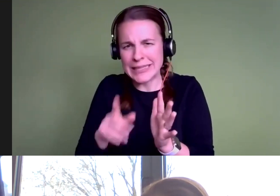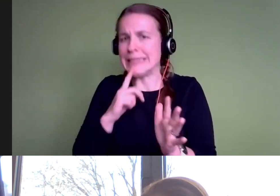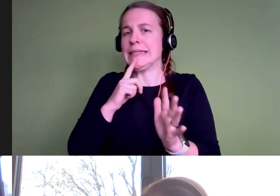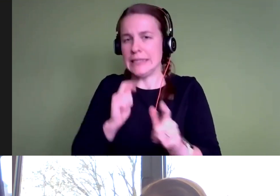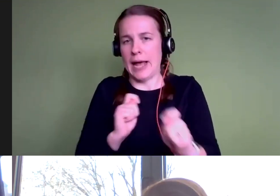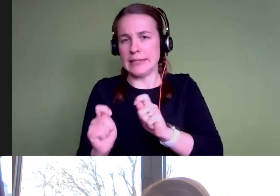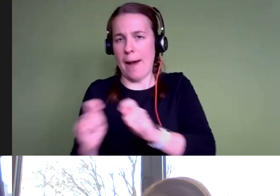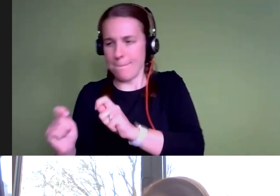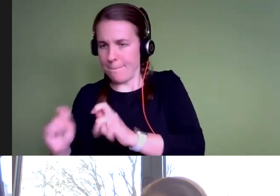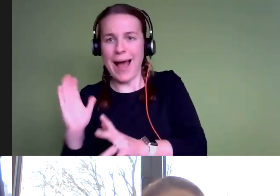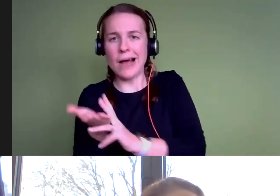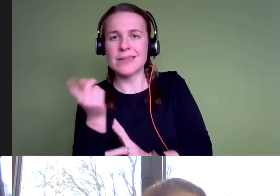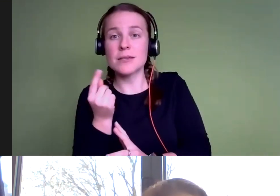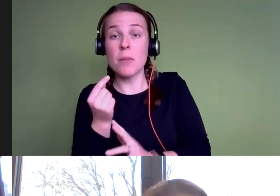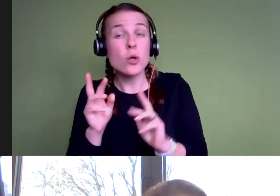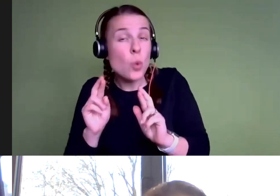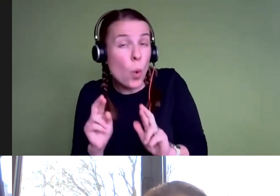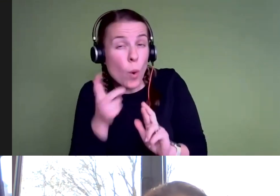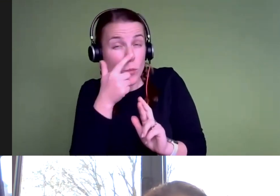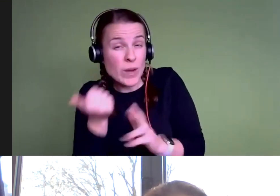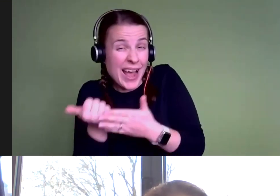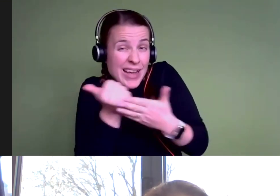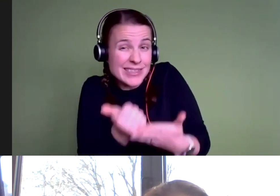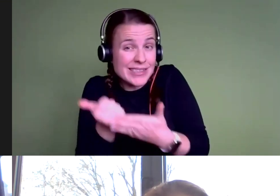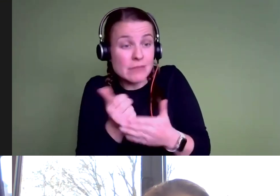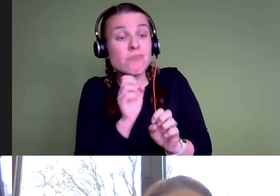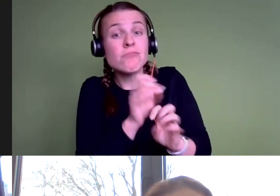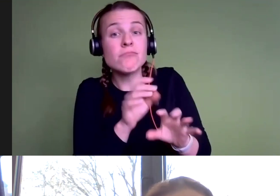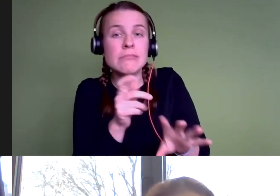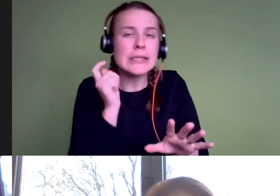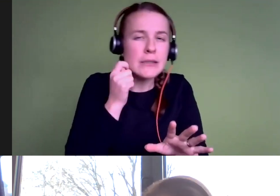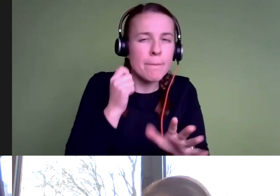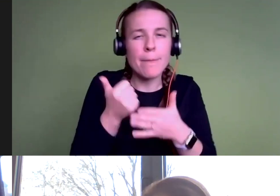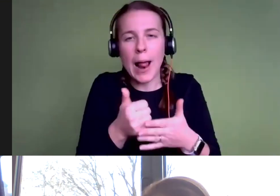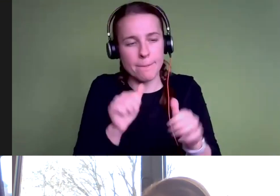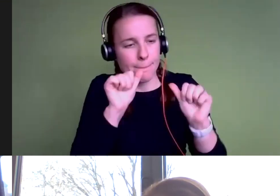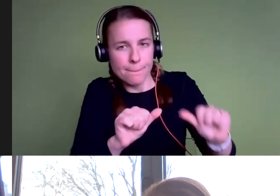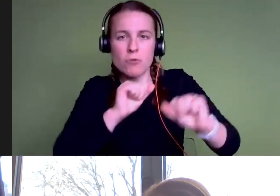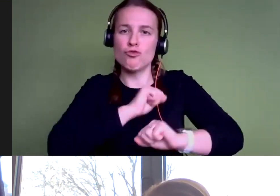… We have made several adaptations on our TV gardens at Thrive, so hopefully we can assist